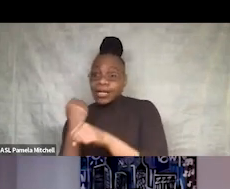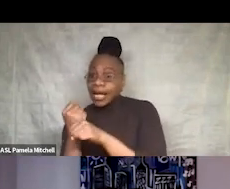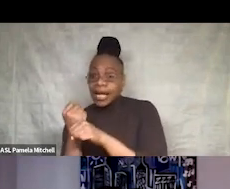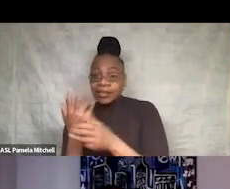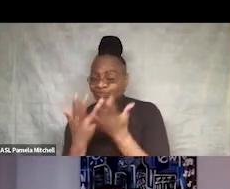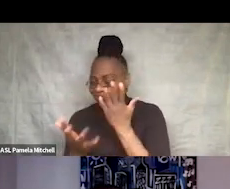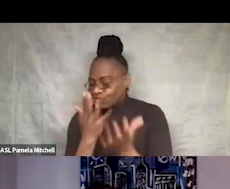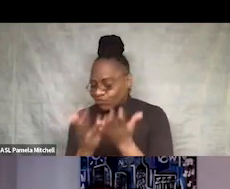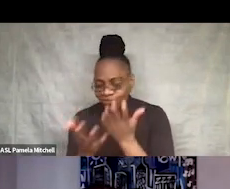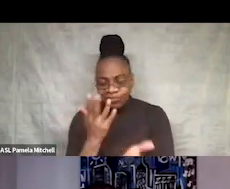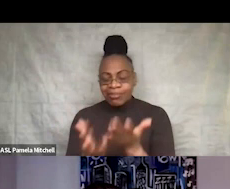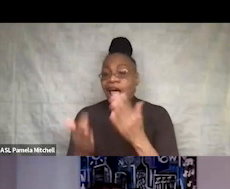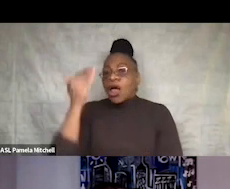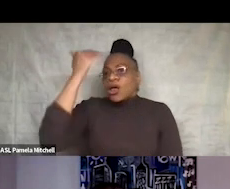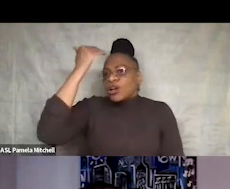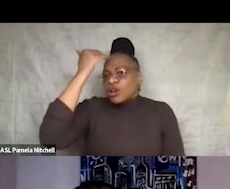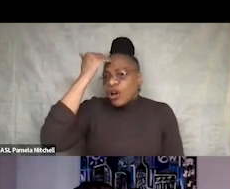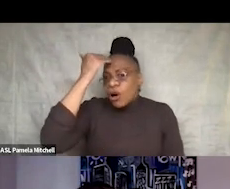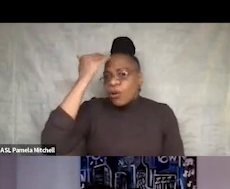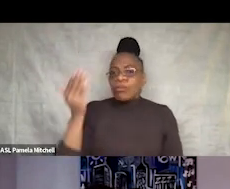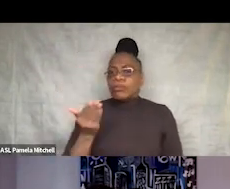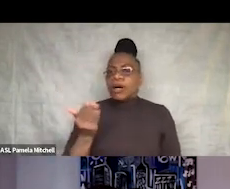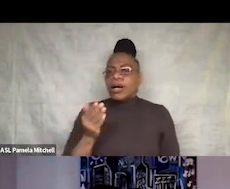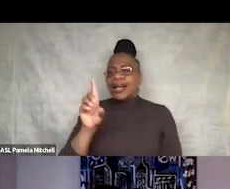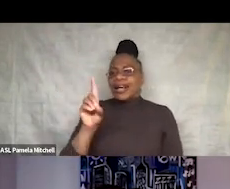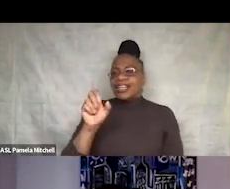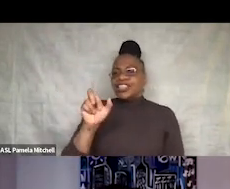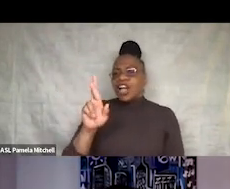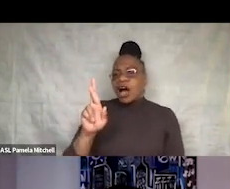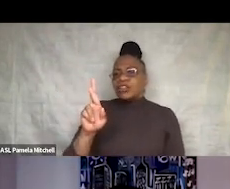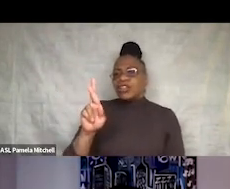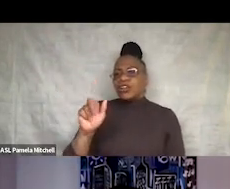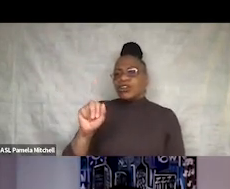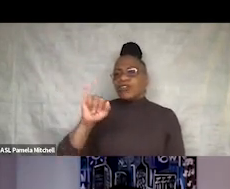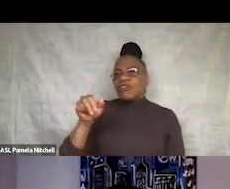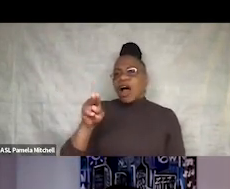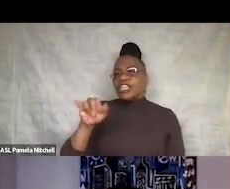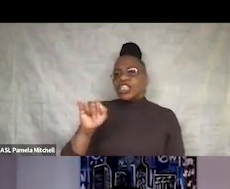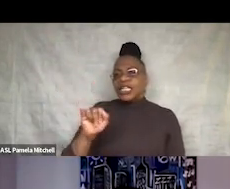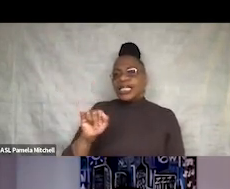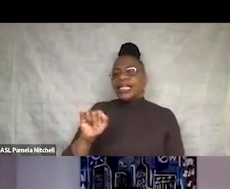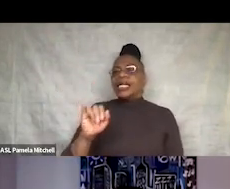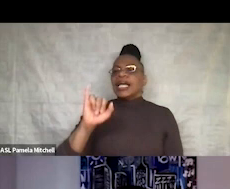just know that Dr. Rajni, that James, our next speaker, Darrell,